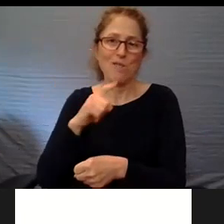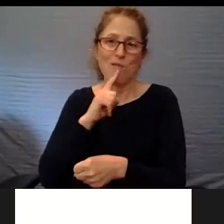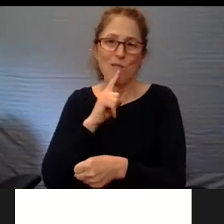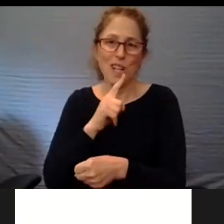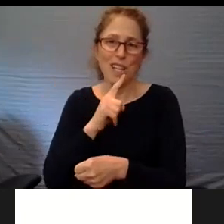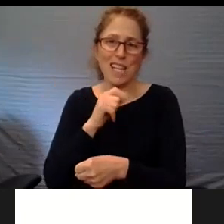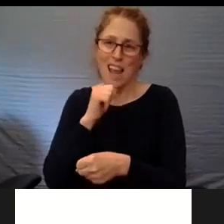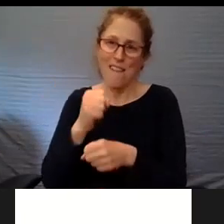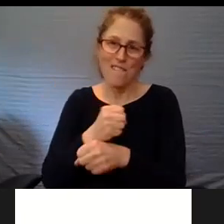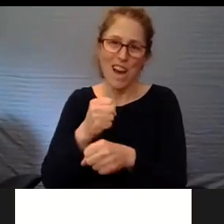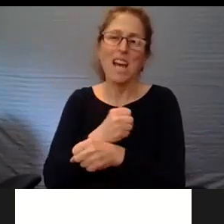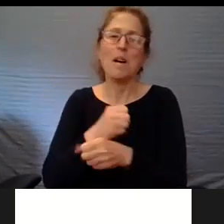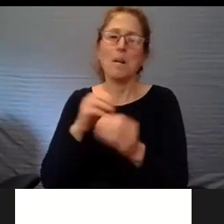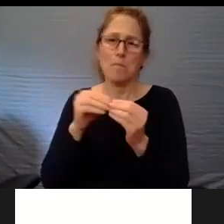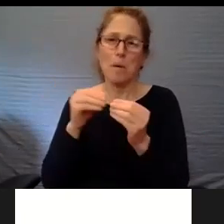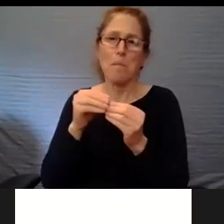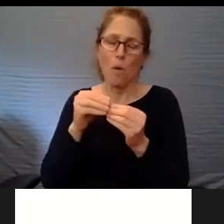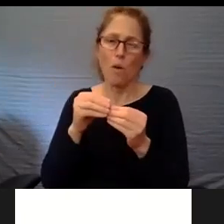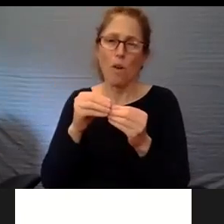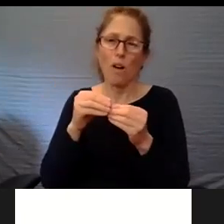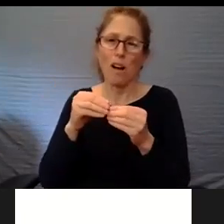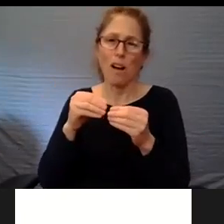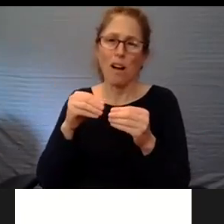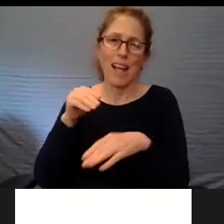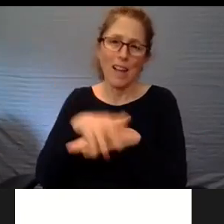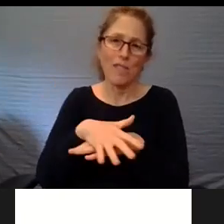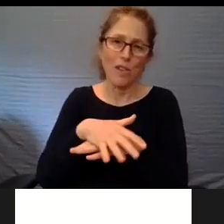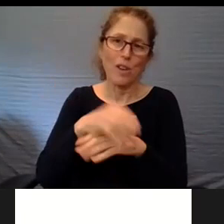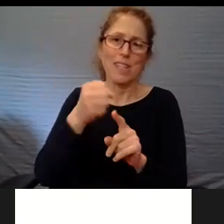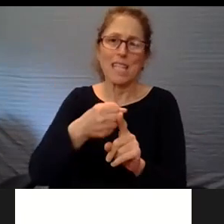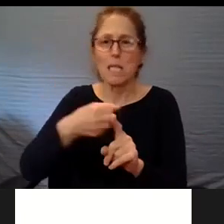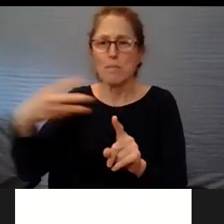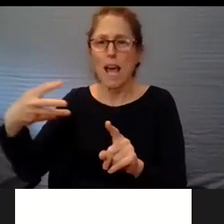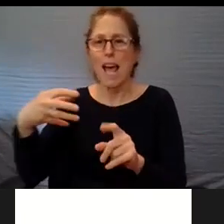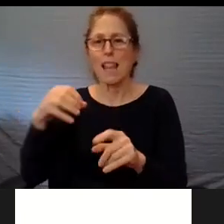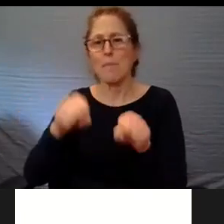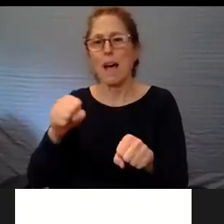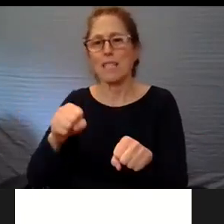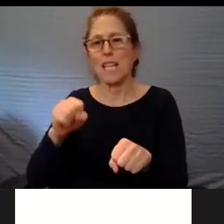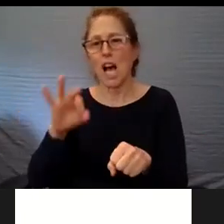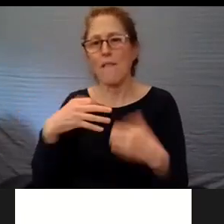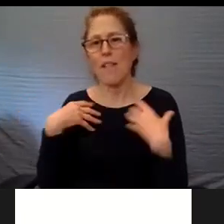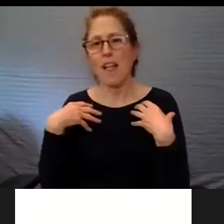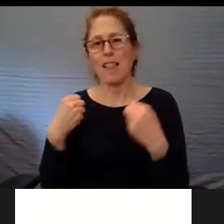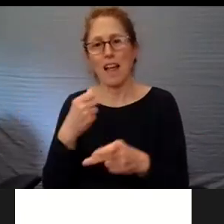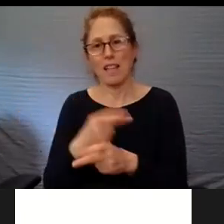expanding the capacity of the healthcare system so we don't need triage in the first place.